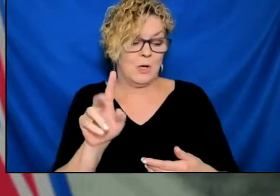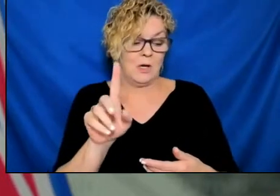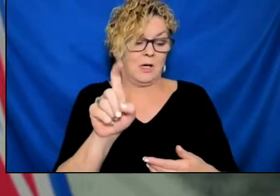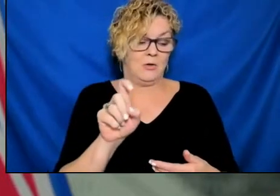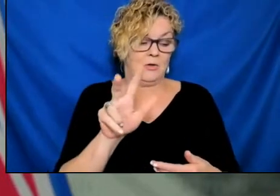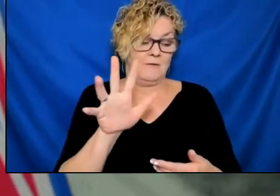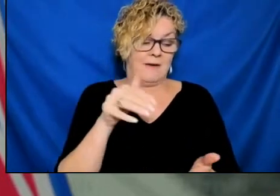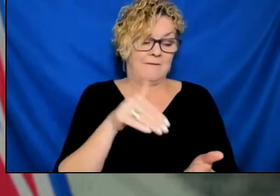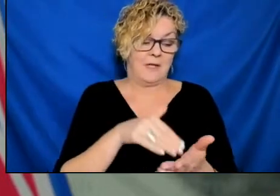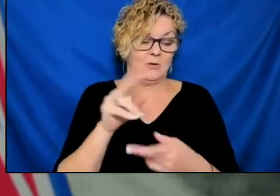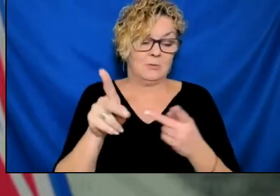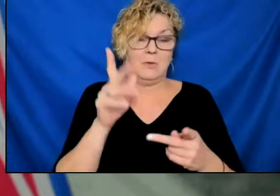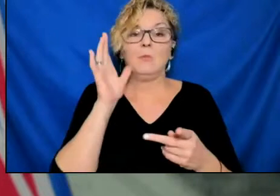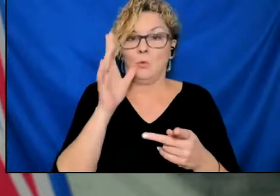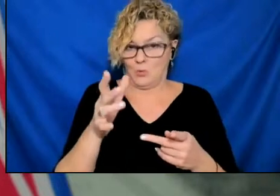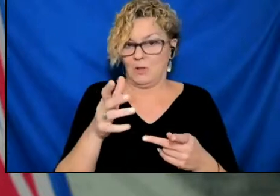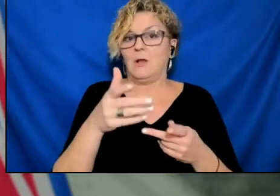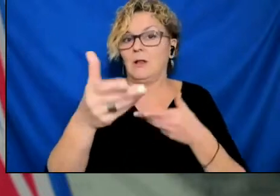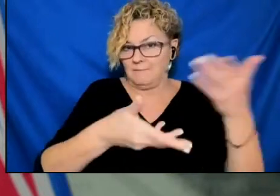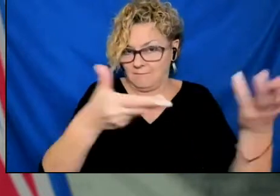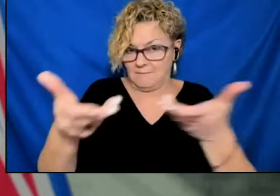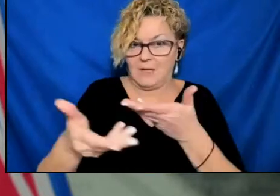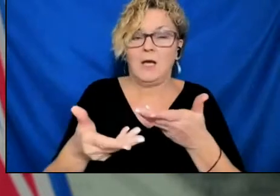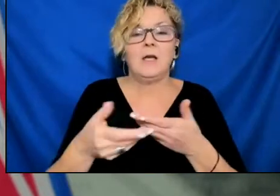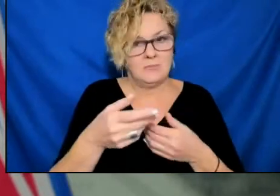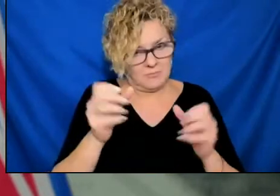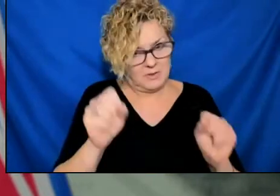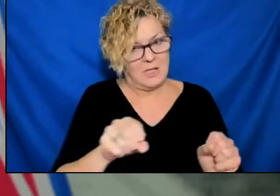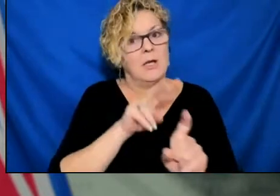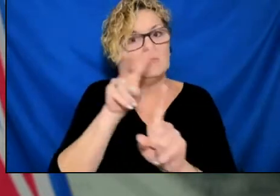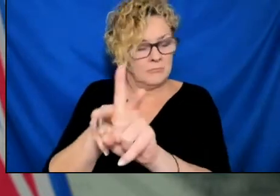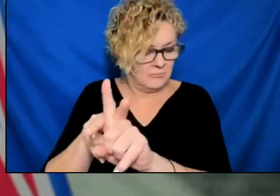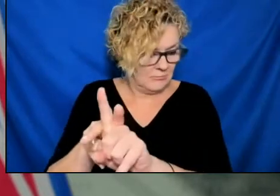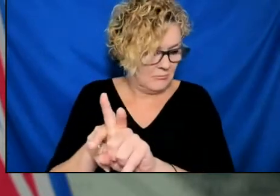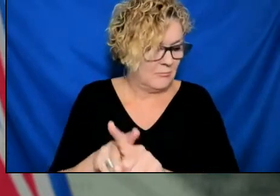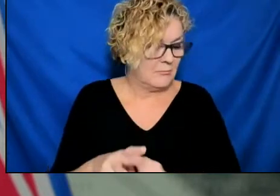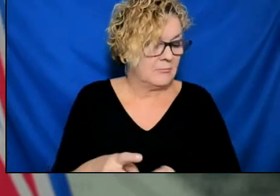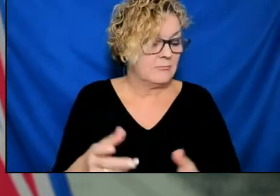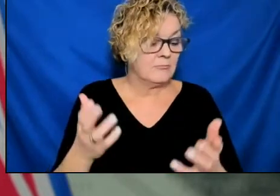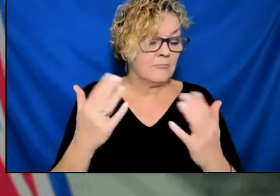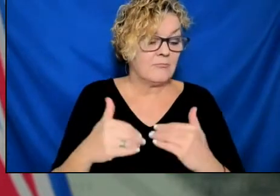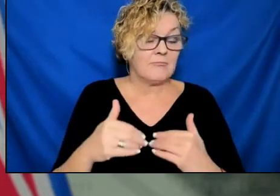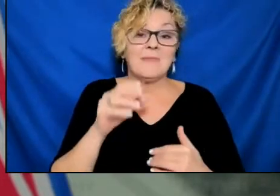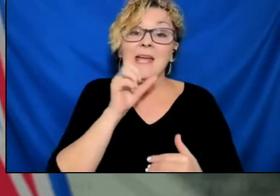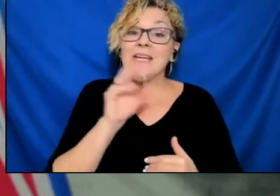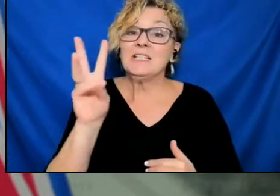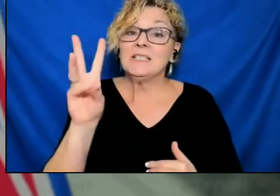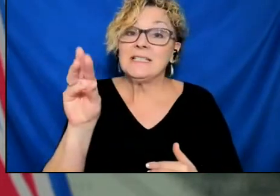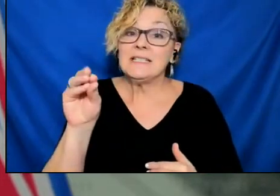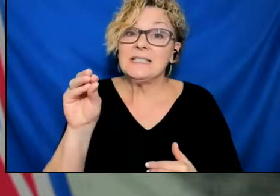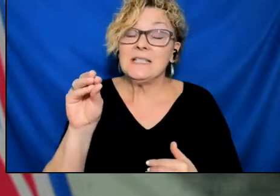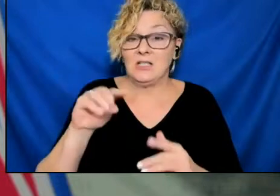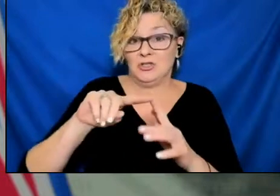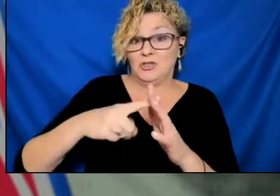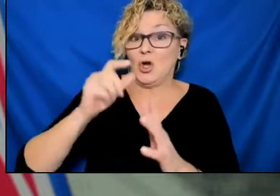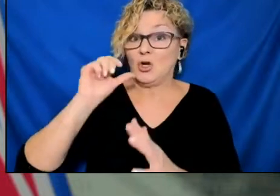will hit six months this week, and invitations for them will go out also starting tomorrow.